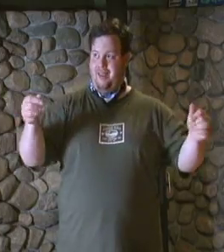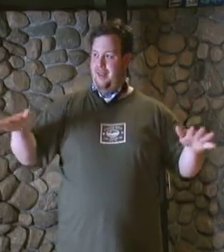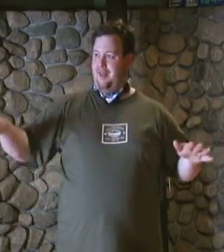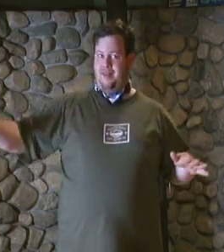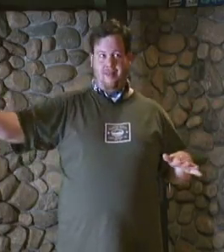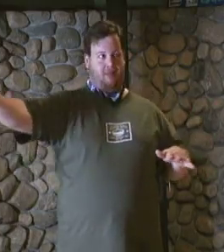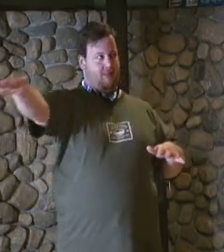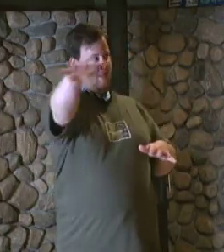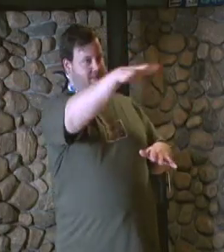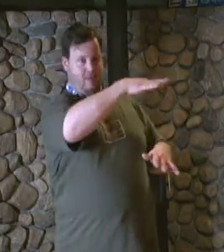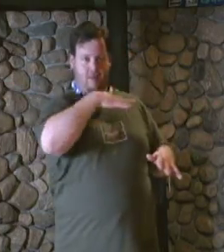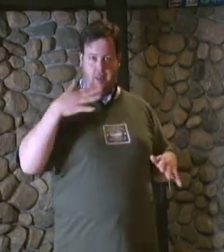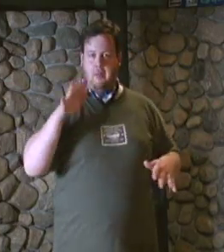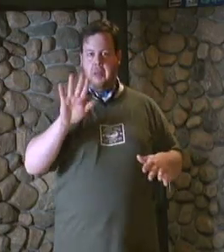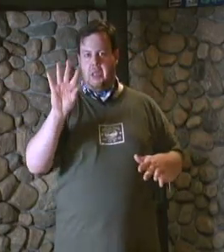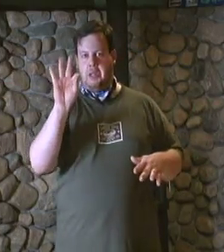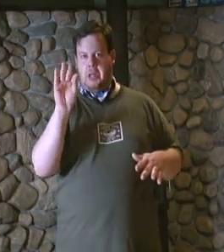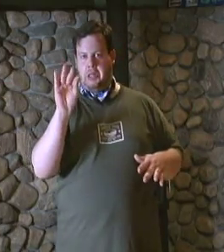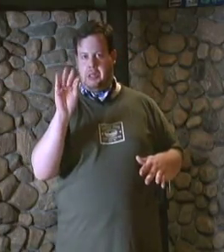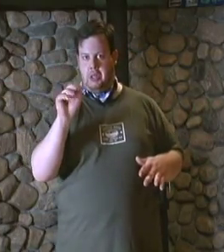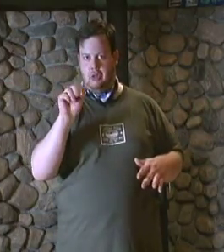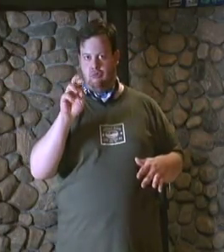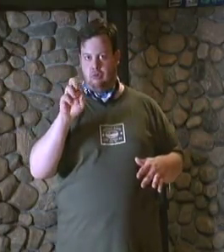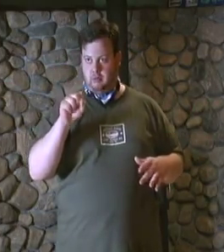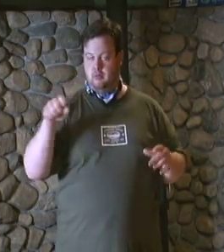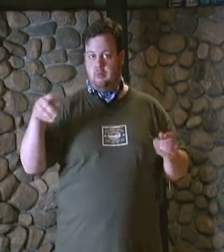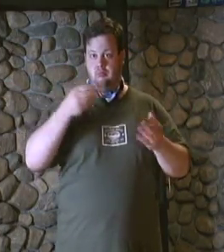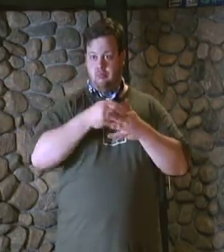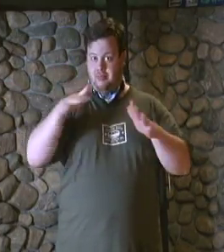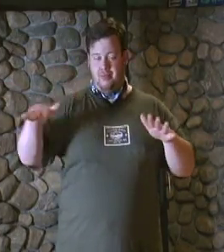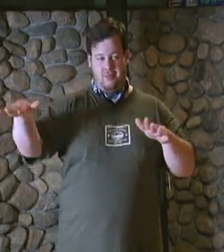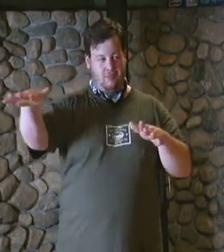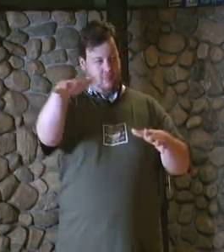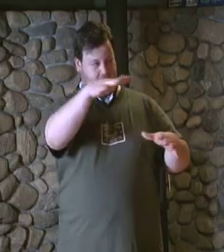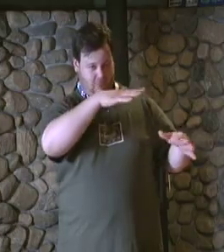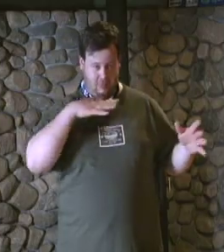At that time, he decided to purchase the land here, about 90 acres.